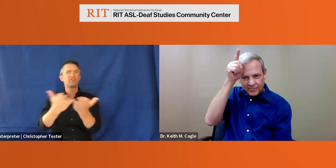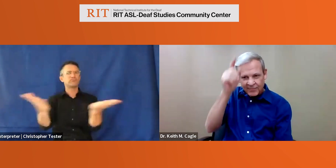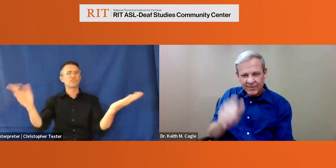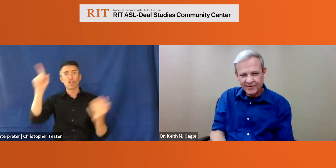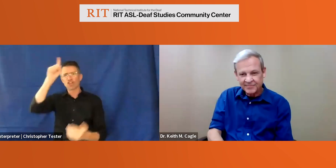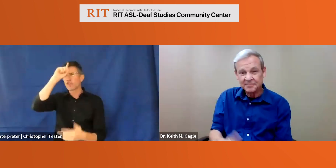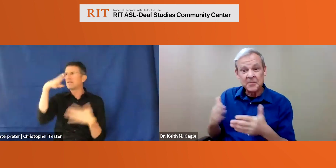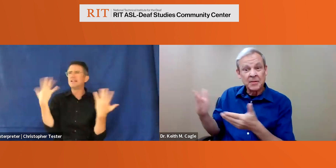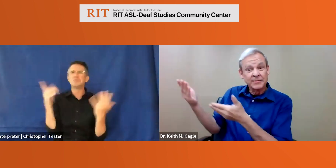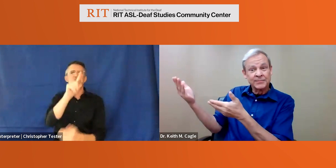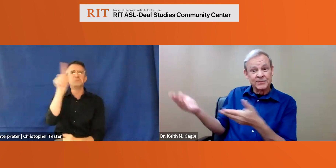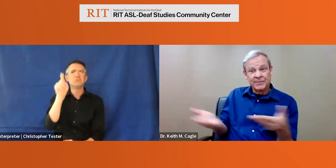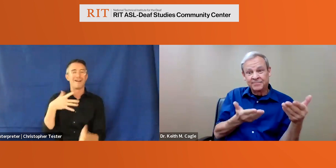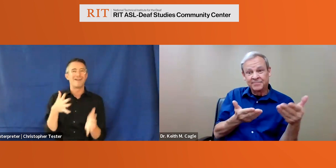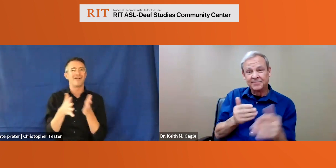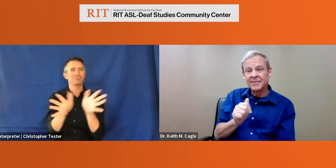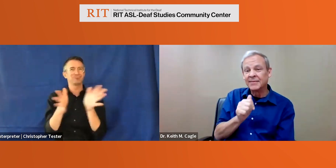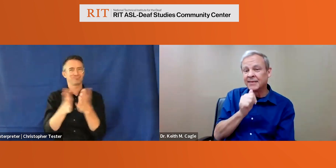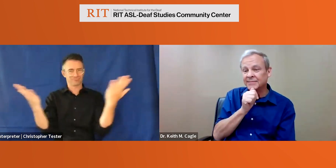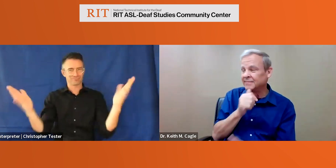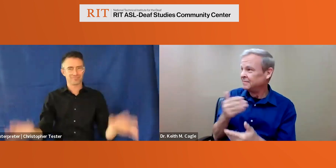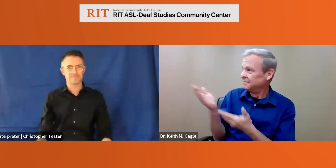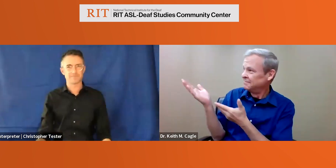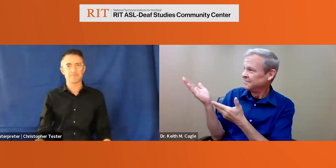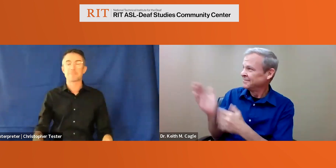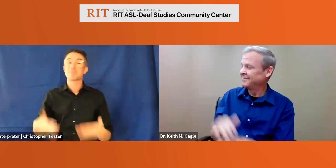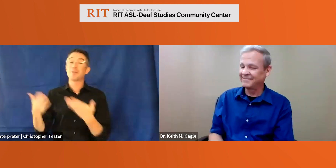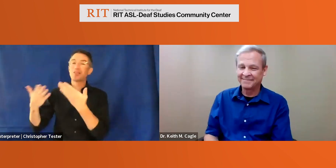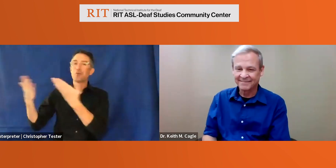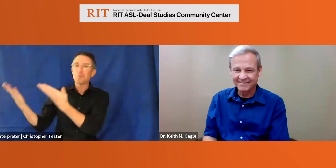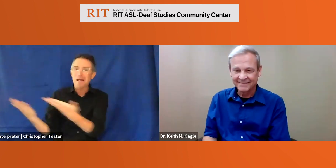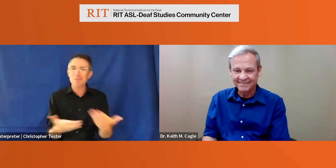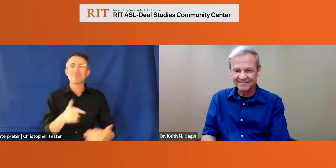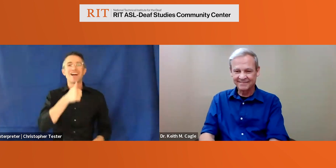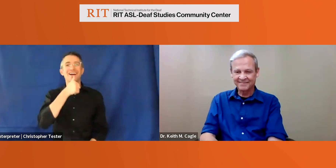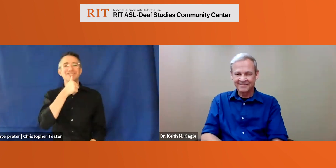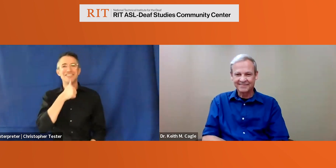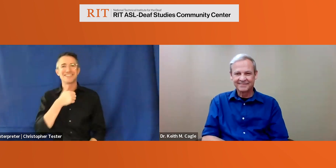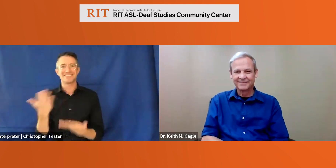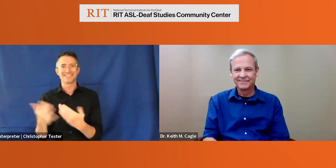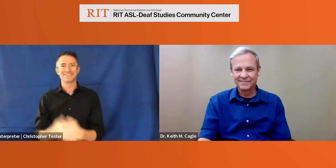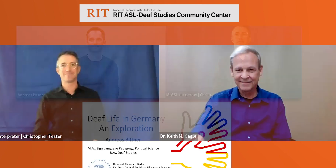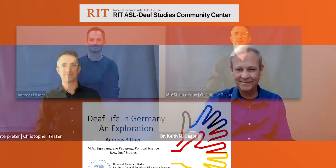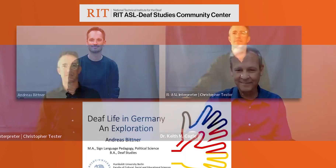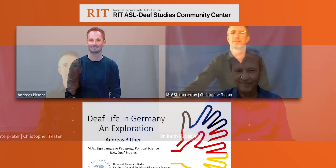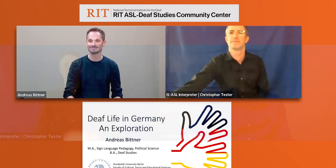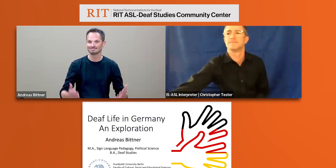and Deaf people's lives in Germany. Without further ado, I'd like to introduce Andreas.